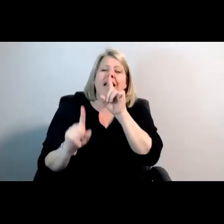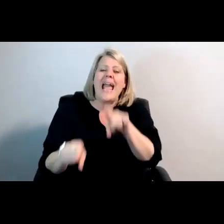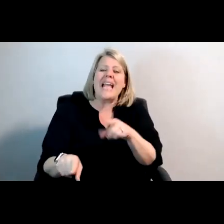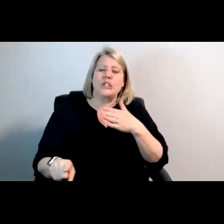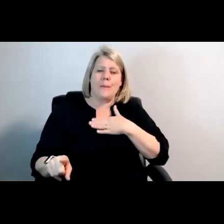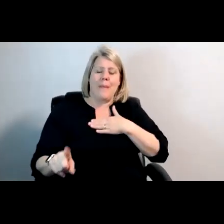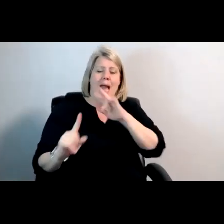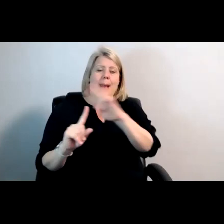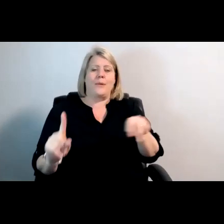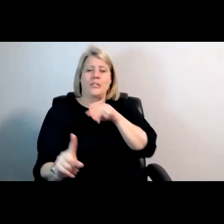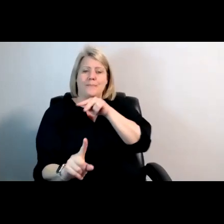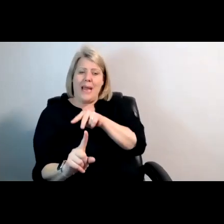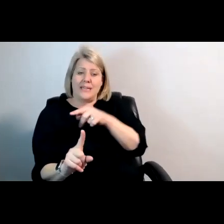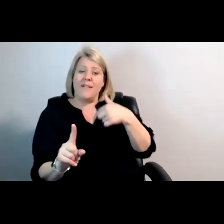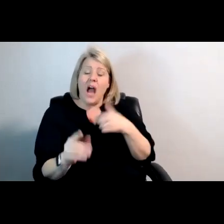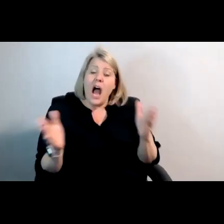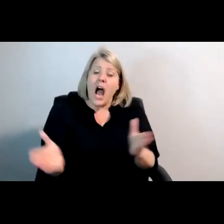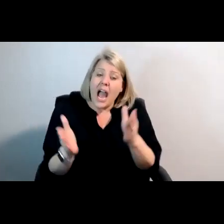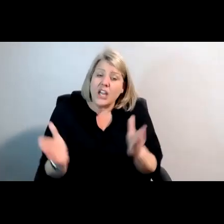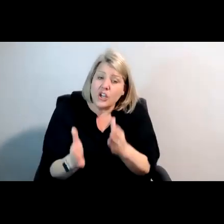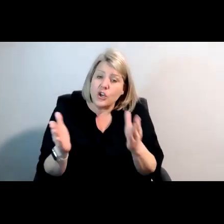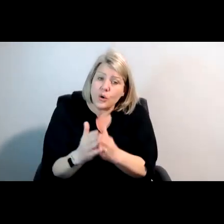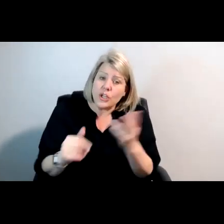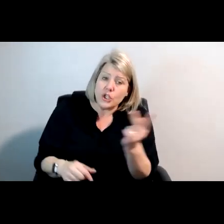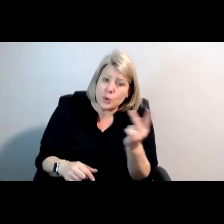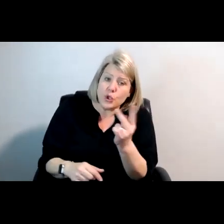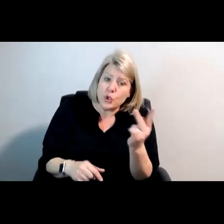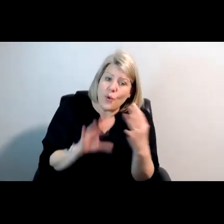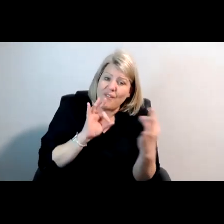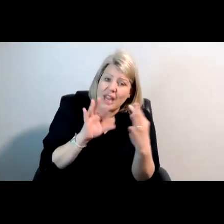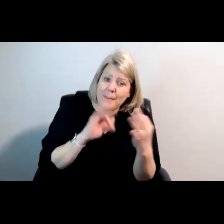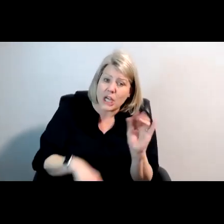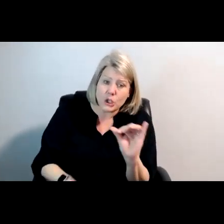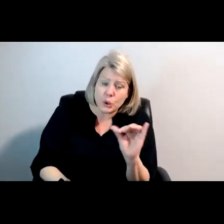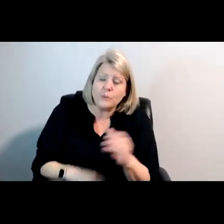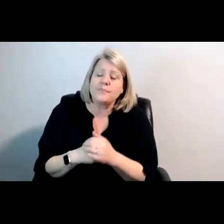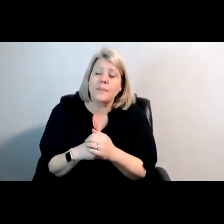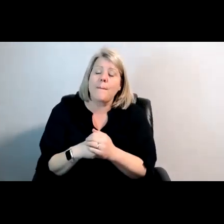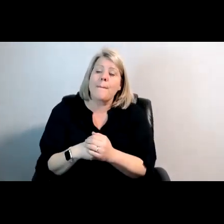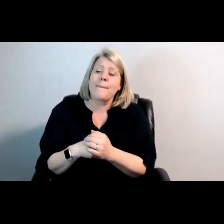And then I really do encourage Laura and Tina to pipe up about this too. I think you, I think when you're saying